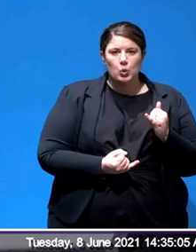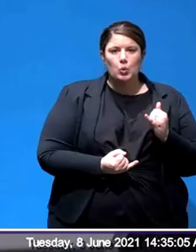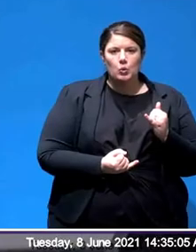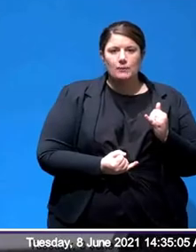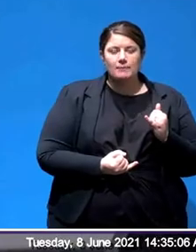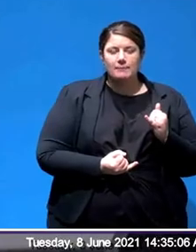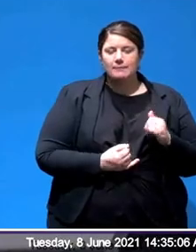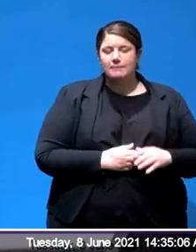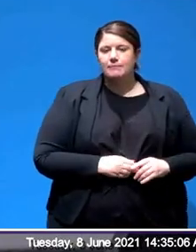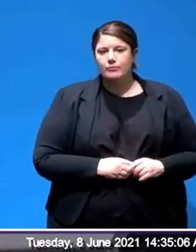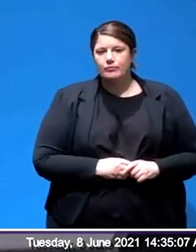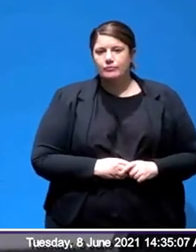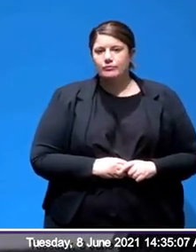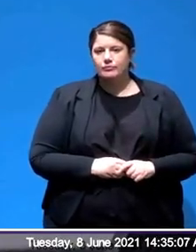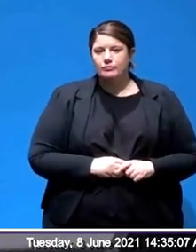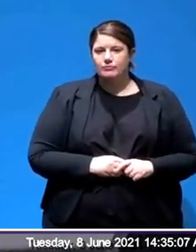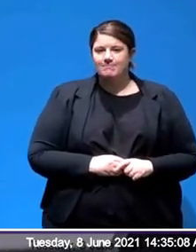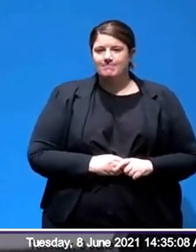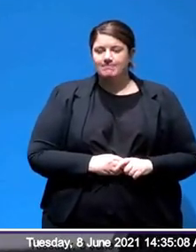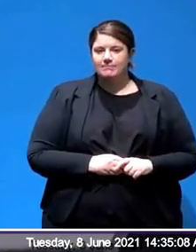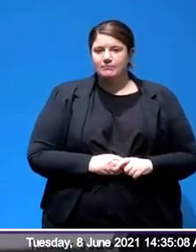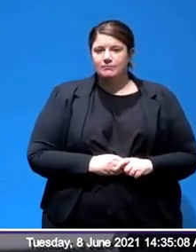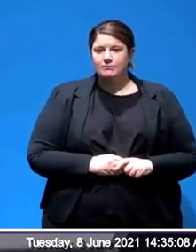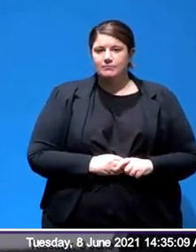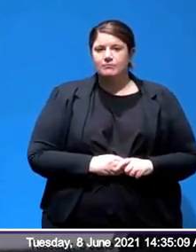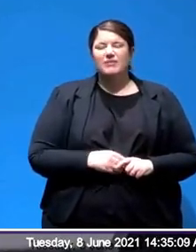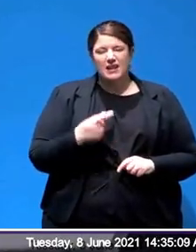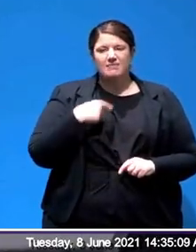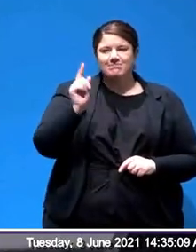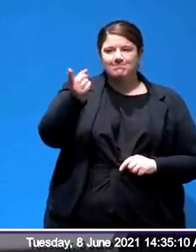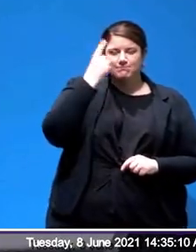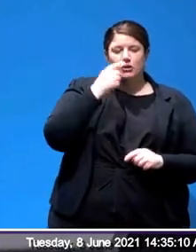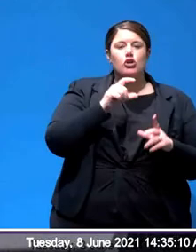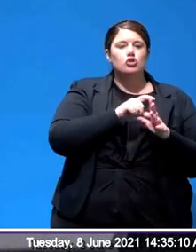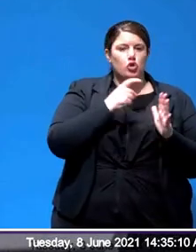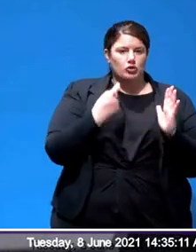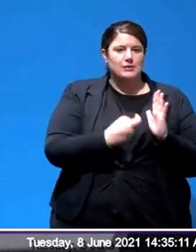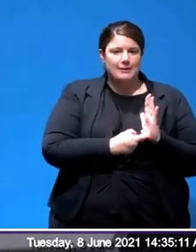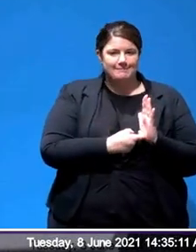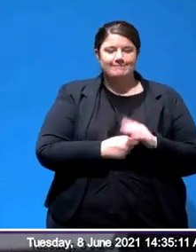reported, yes, medical assistance was sought, et cetera.